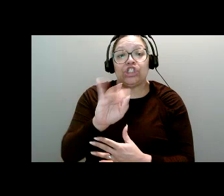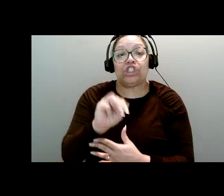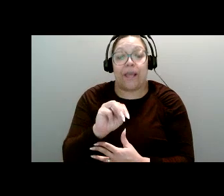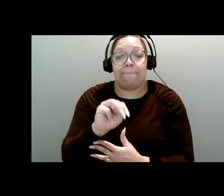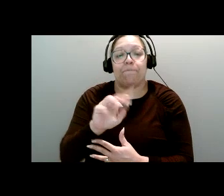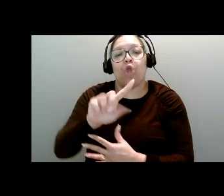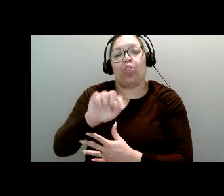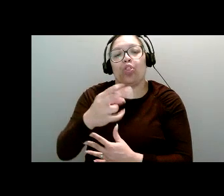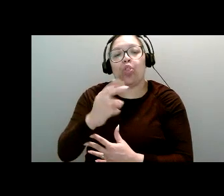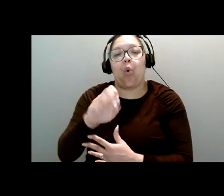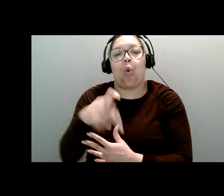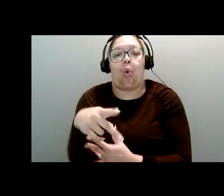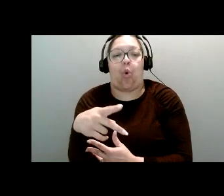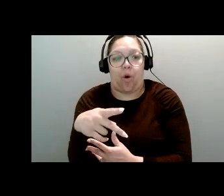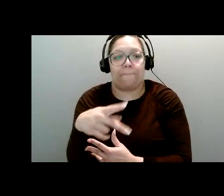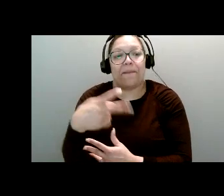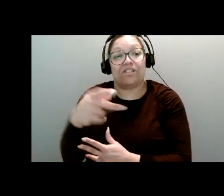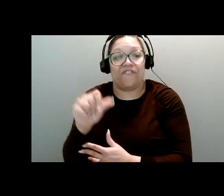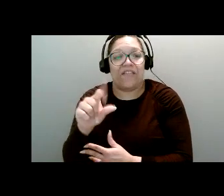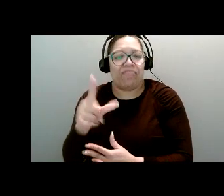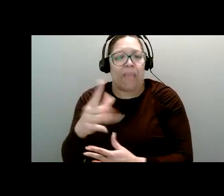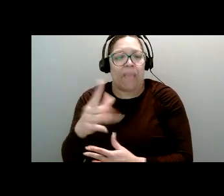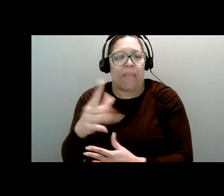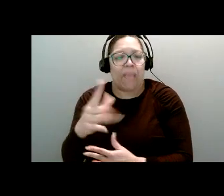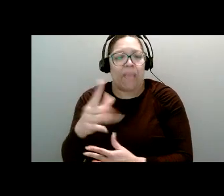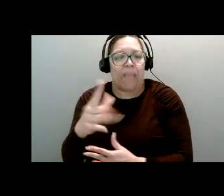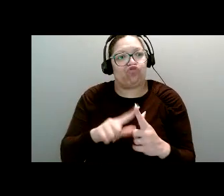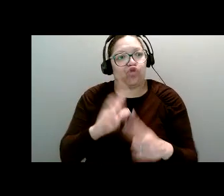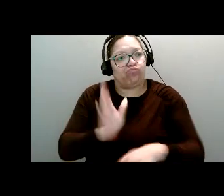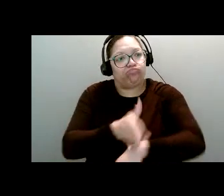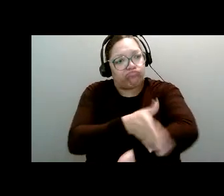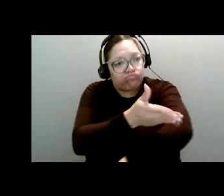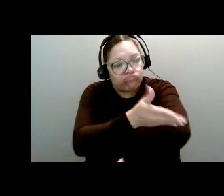their historic streetscape to help the with, excuse me,